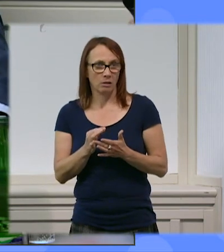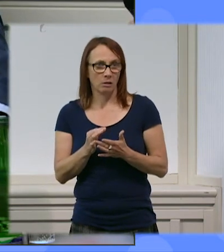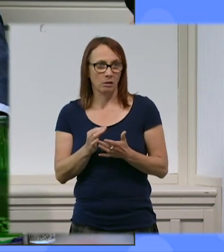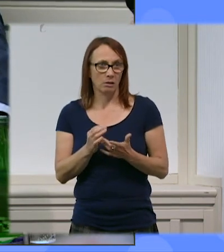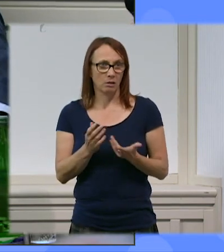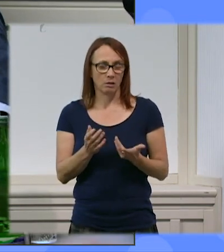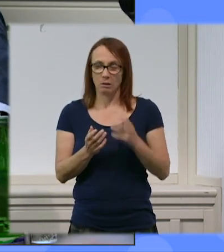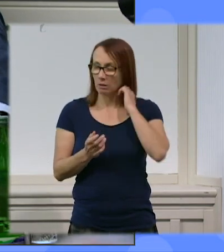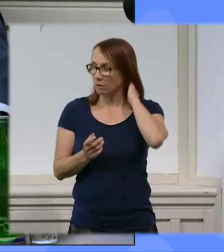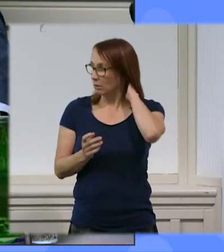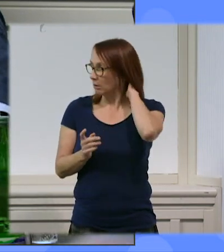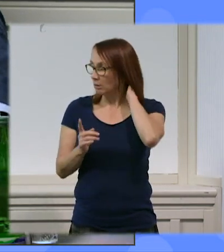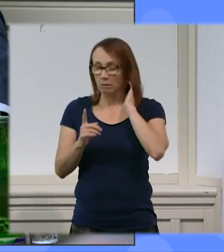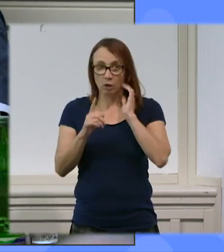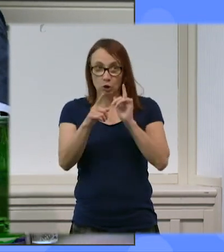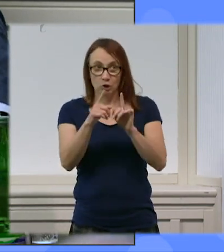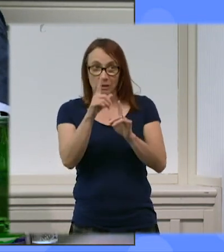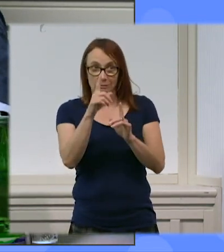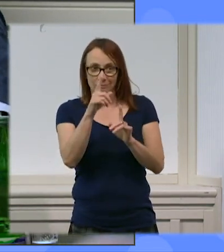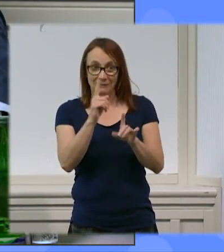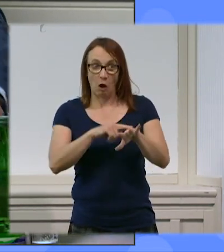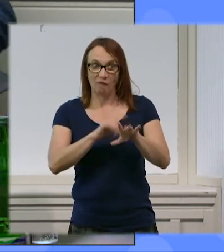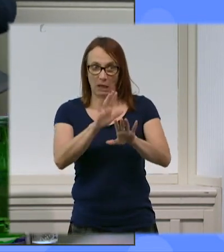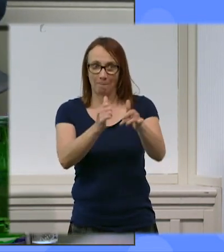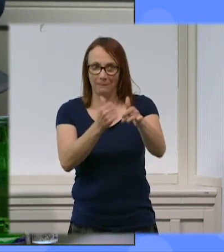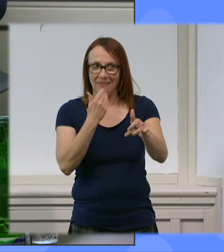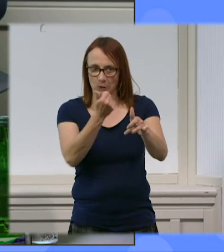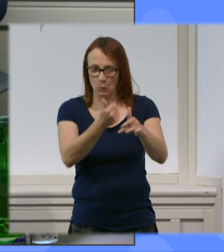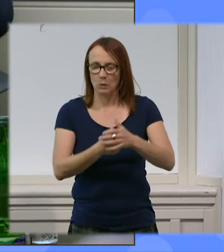we're gonna we're gonna try and keep things as punchy as possible are there